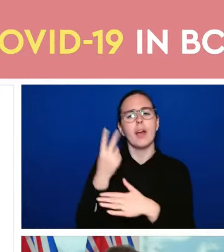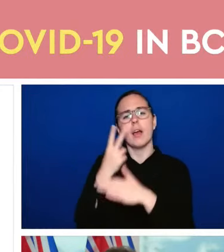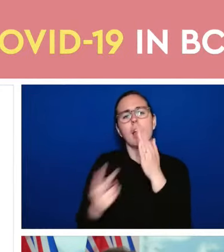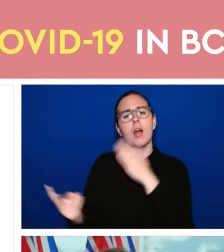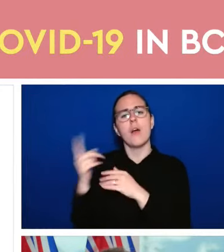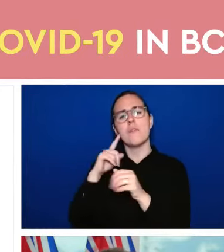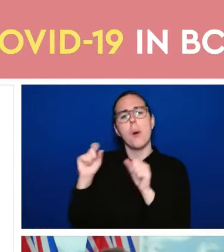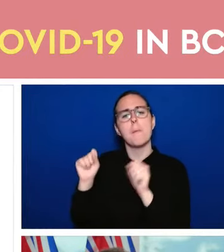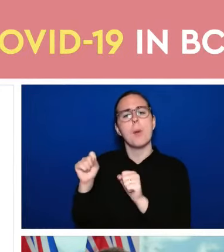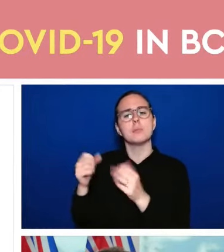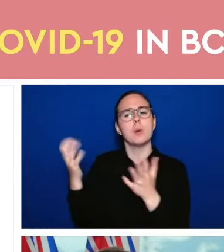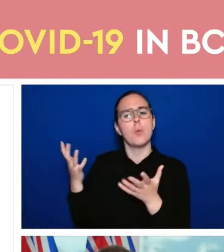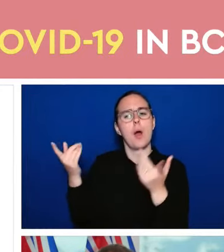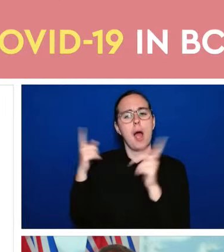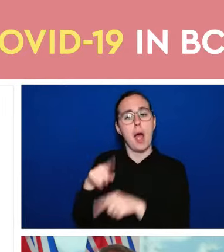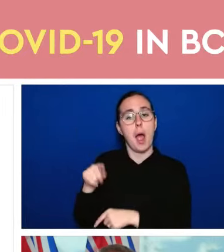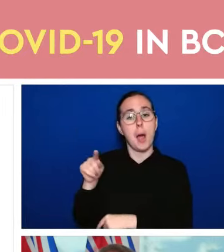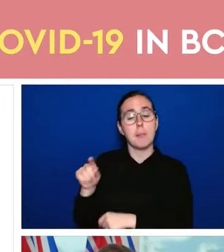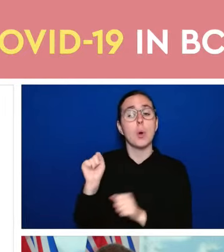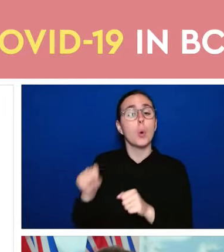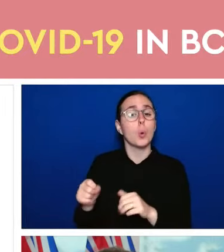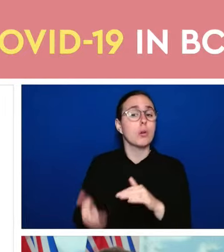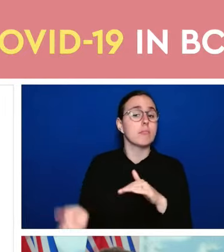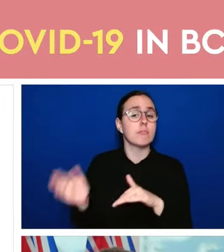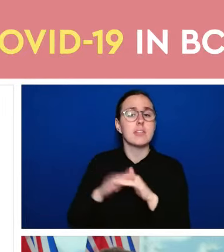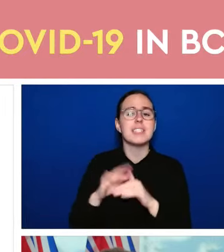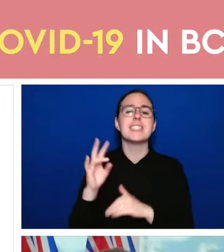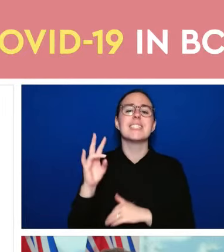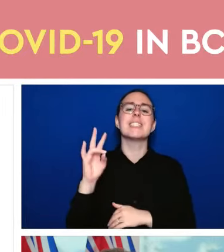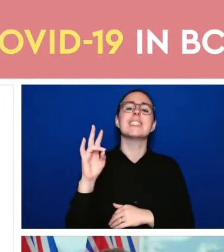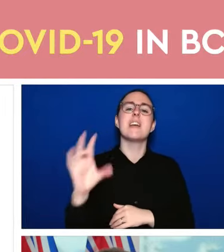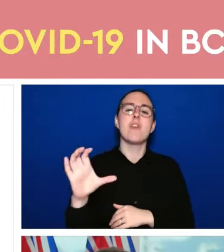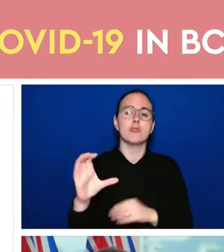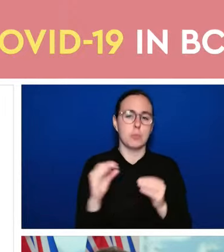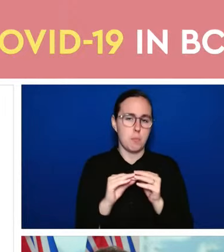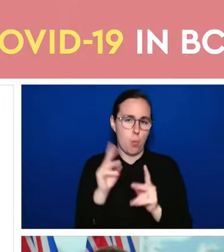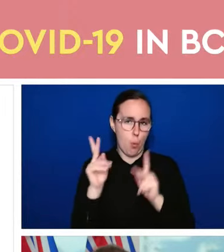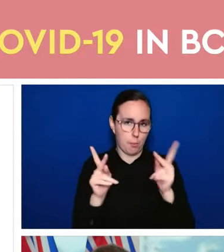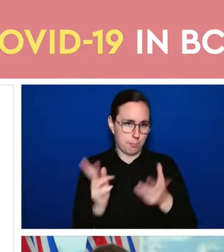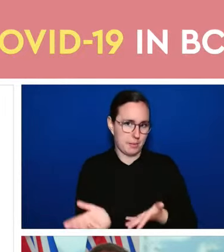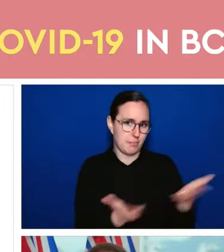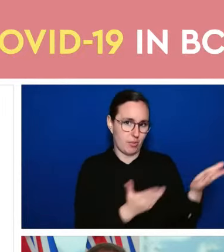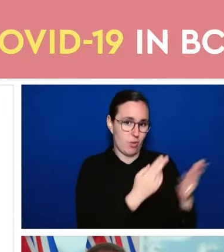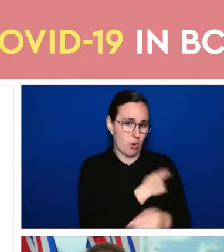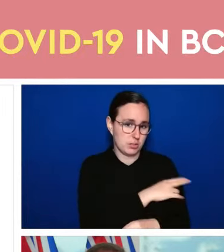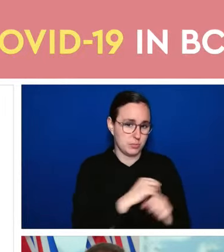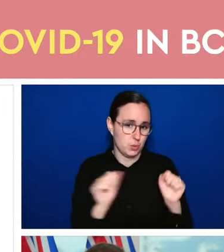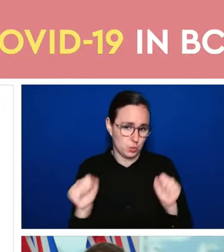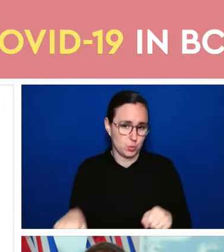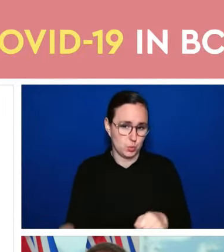hundred additional patients may require hospitalisation in the